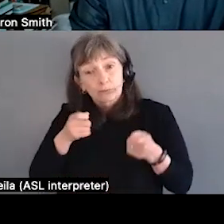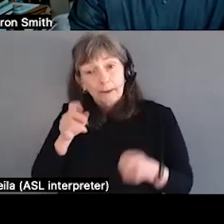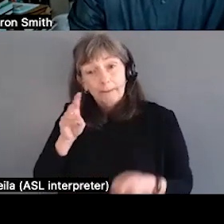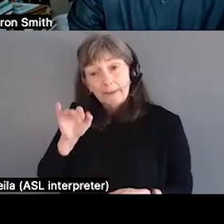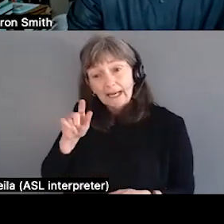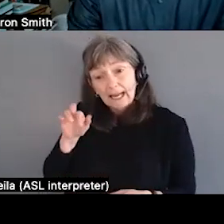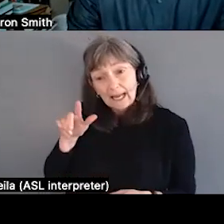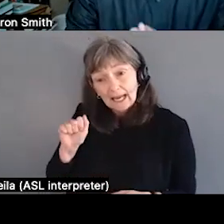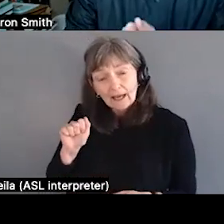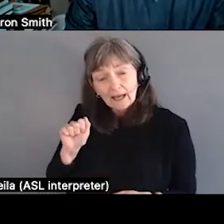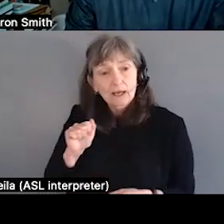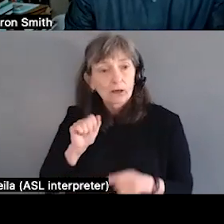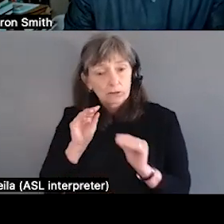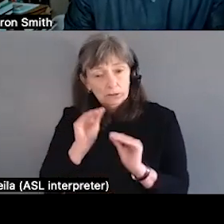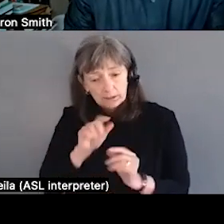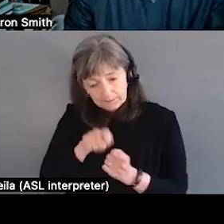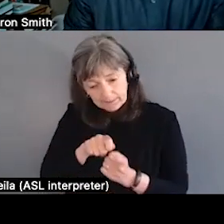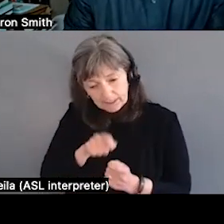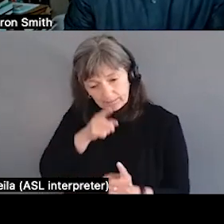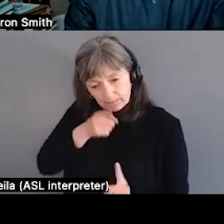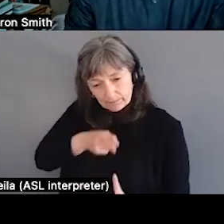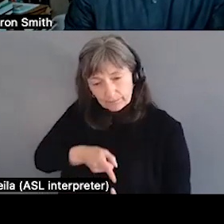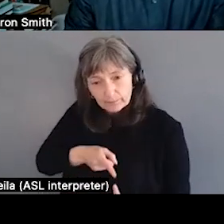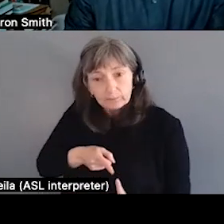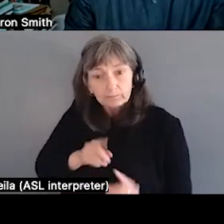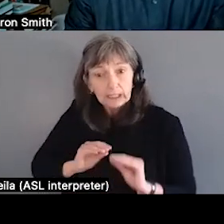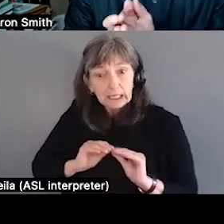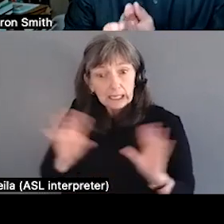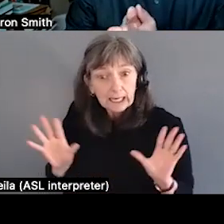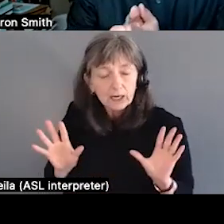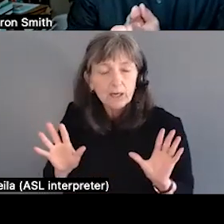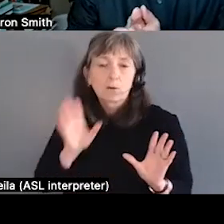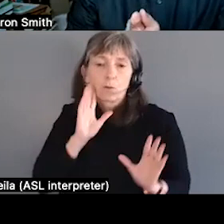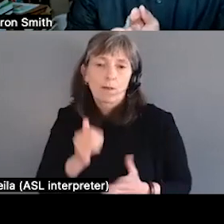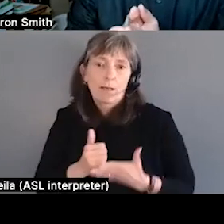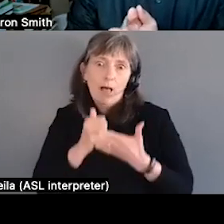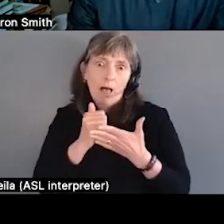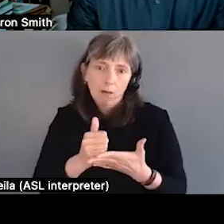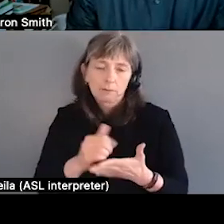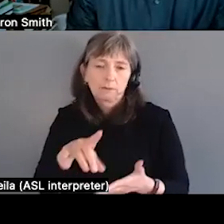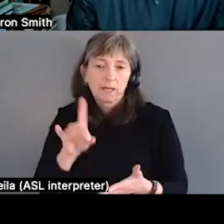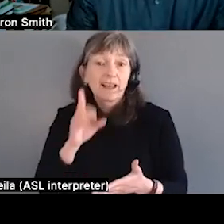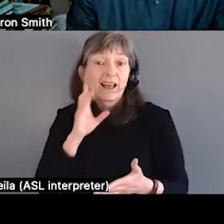only going to get more important, especially with AI coming down the road. Thank you very much for